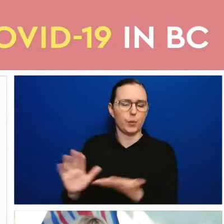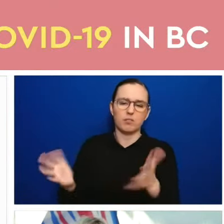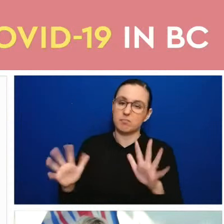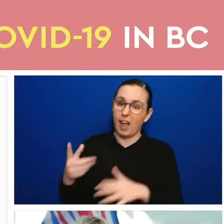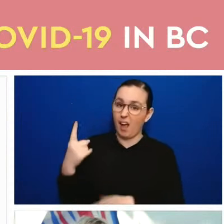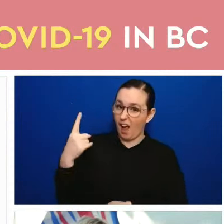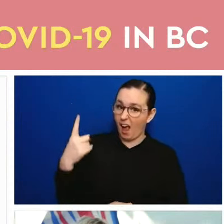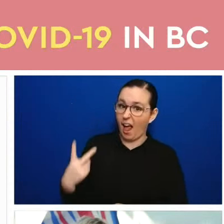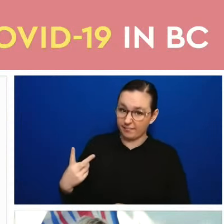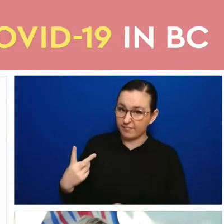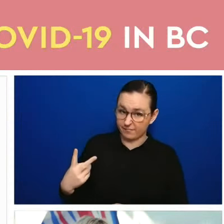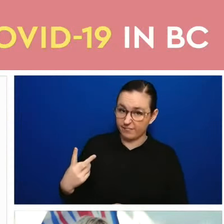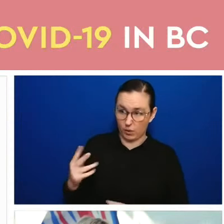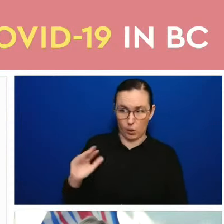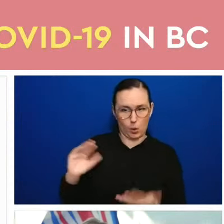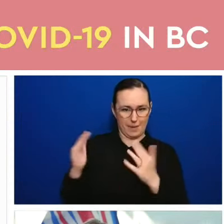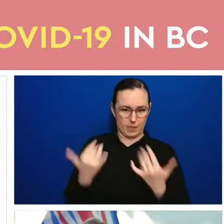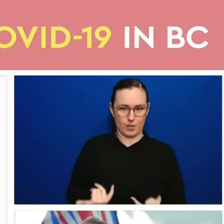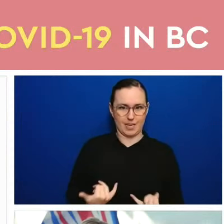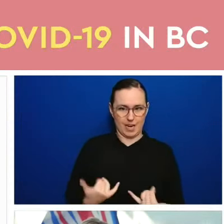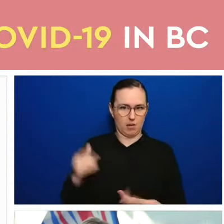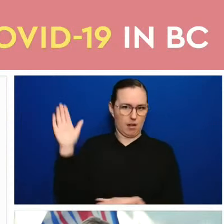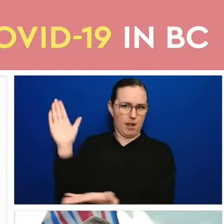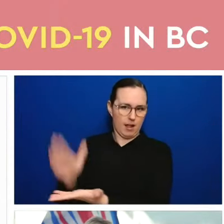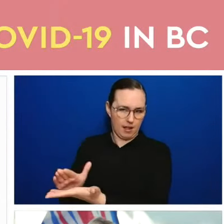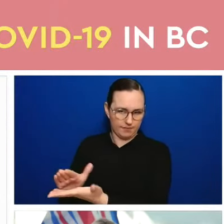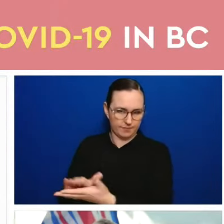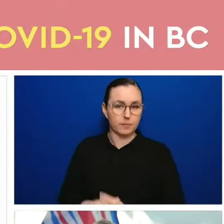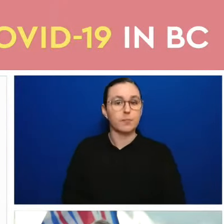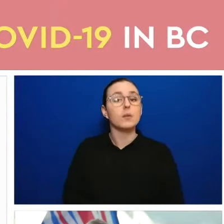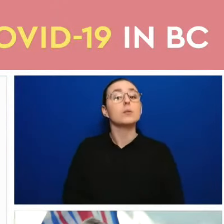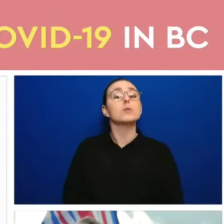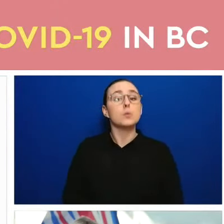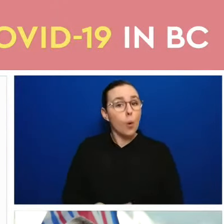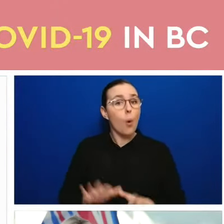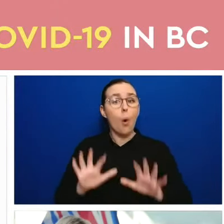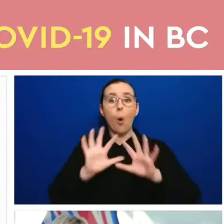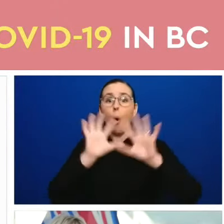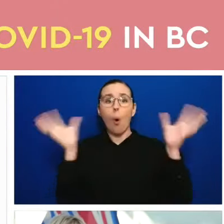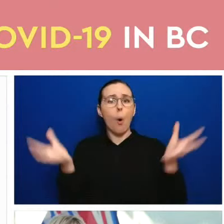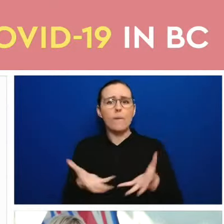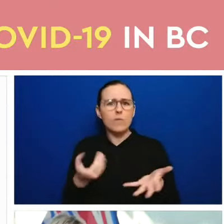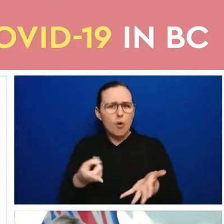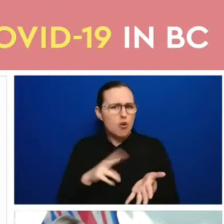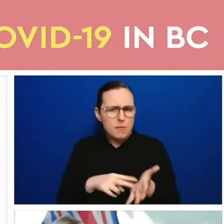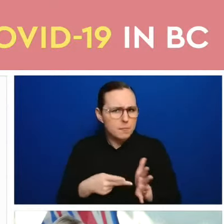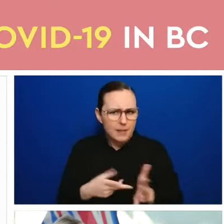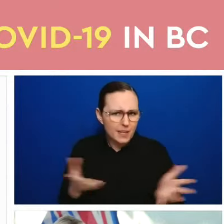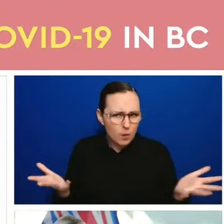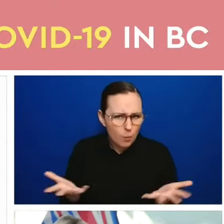thankfully seeing a much lower rate of death in people who are hospitalized.